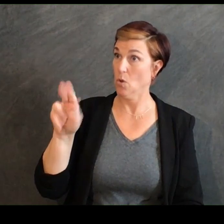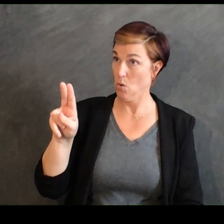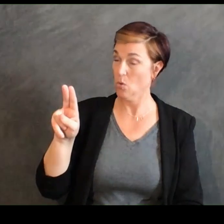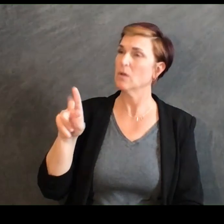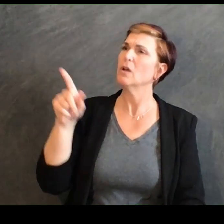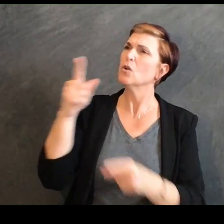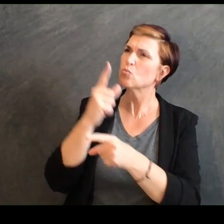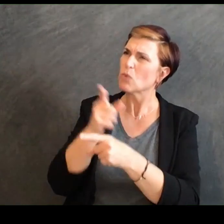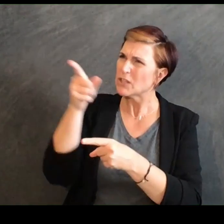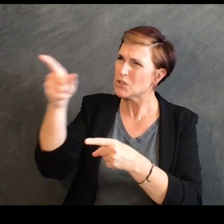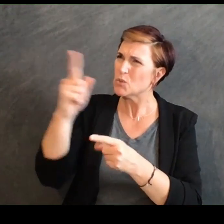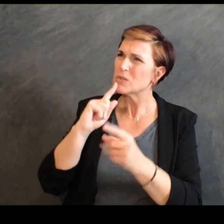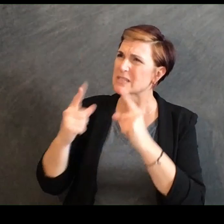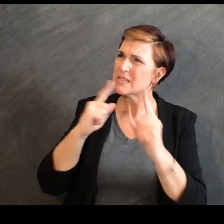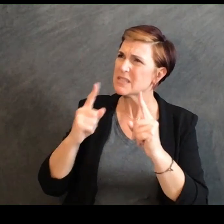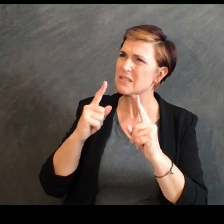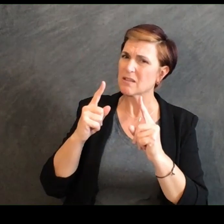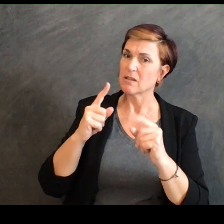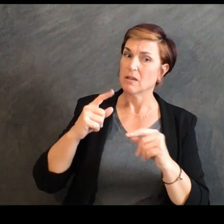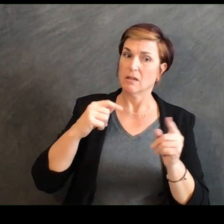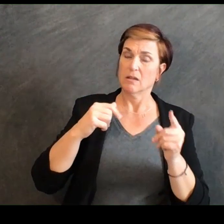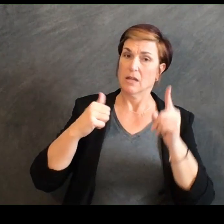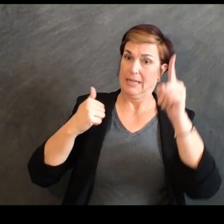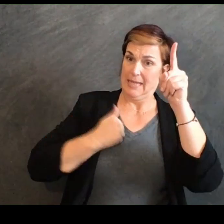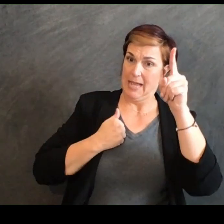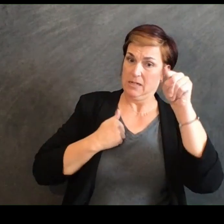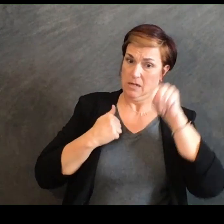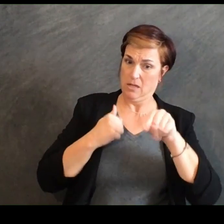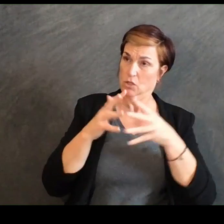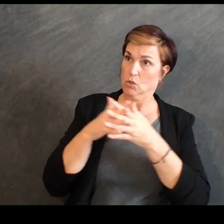border between the Canada and the US and by extension